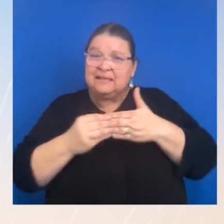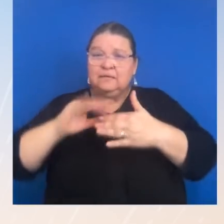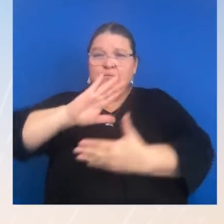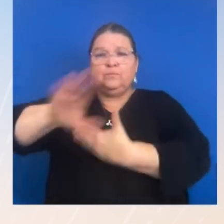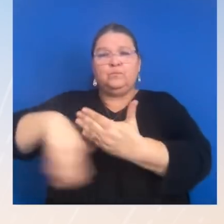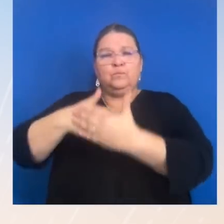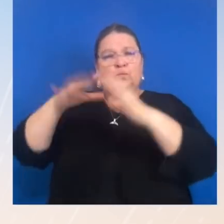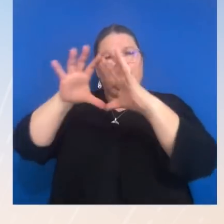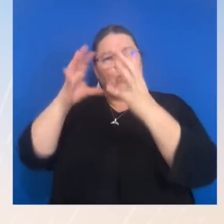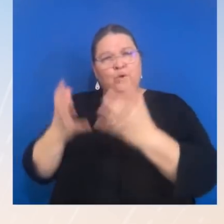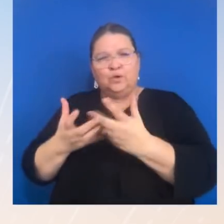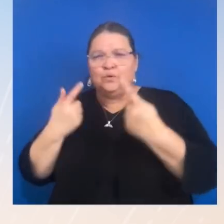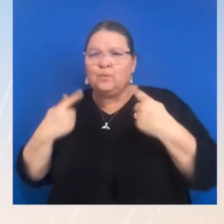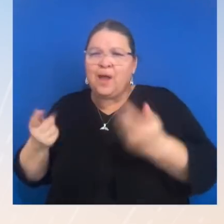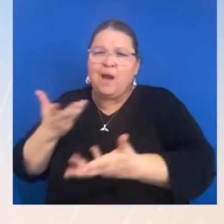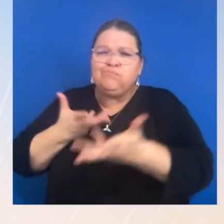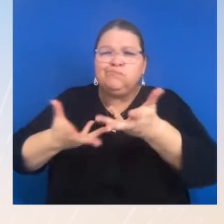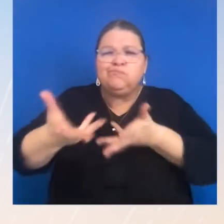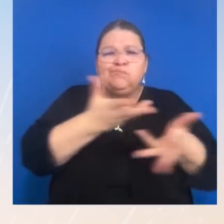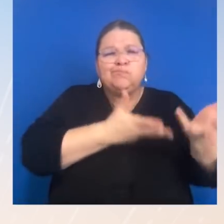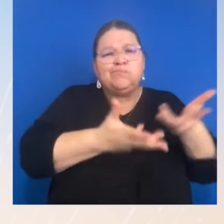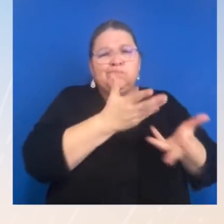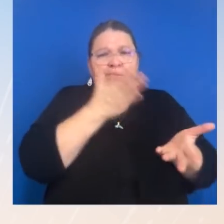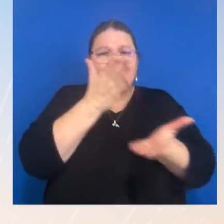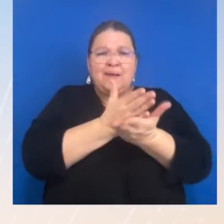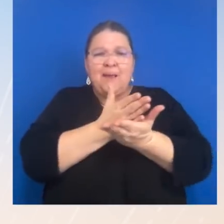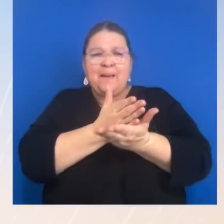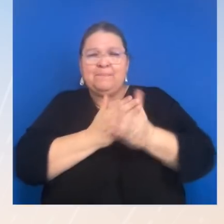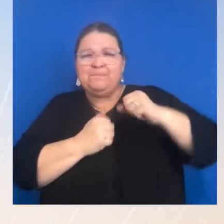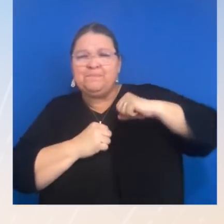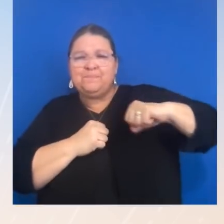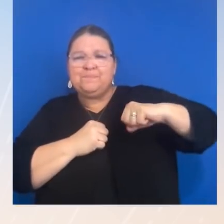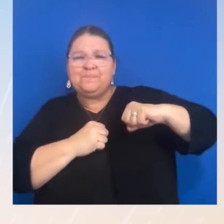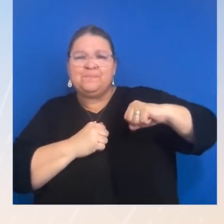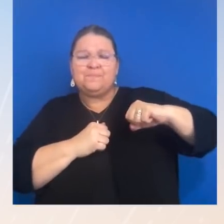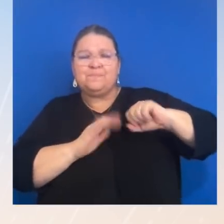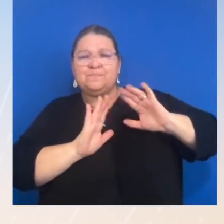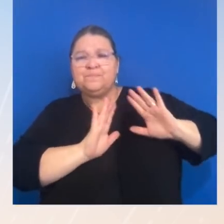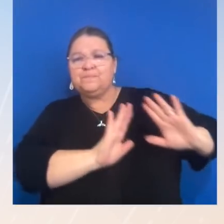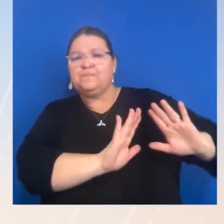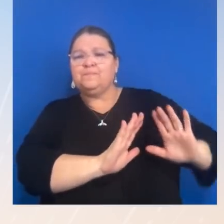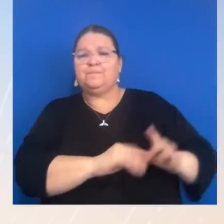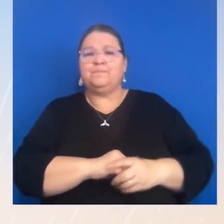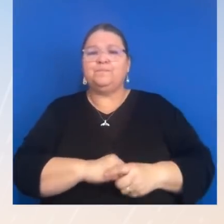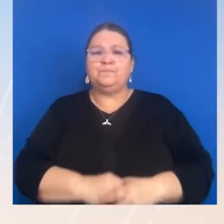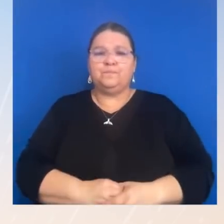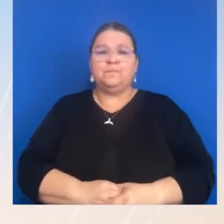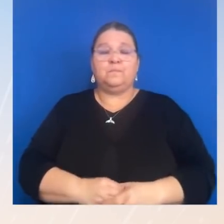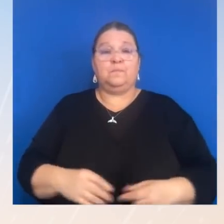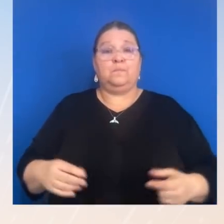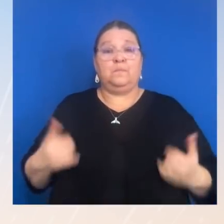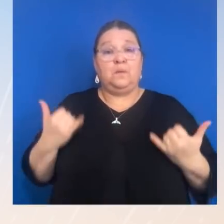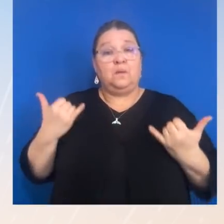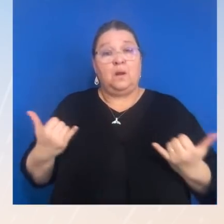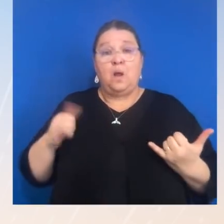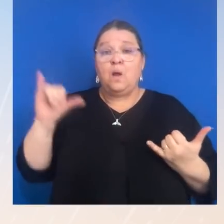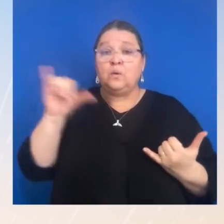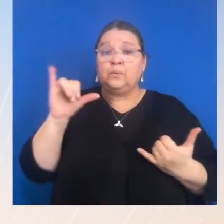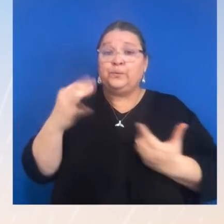a coordinated release from the Strategic Petroleum Reserve to ensure we're increasing supply to reduce prices. So, I would say that there are a range of steps